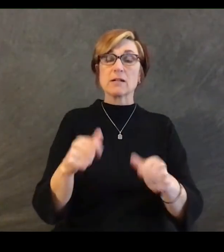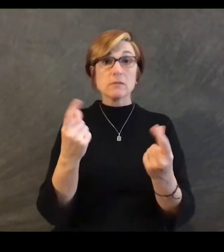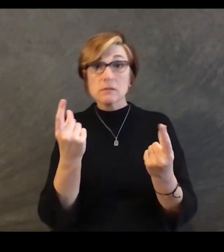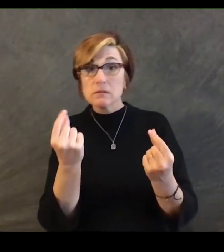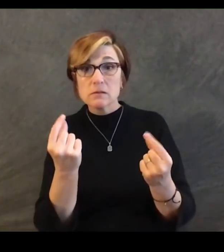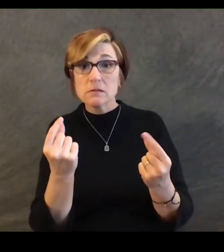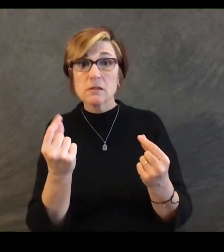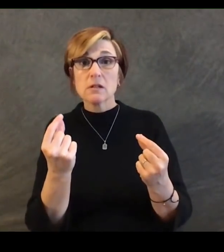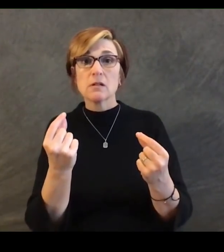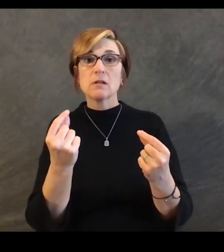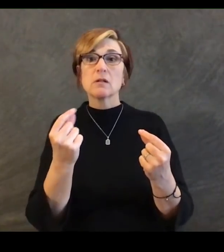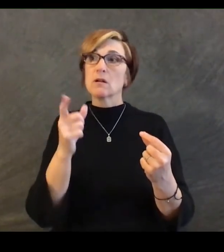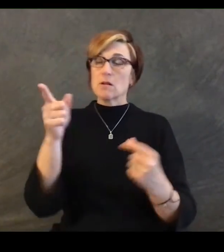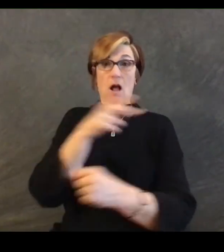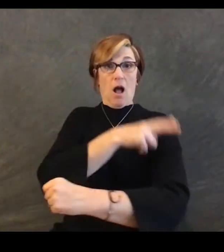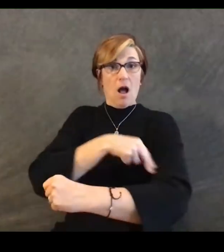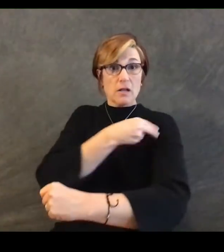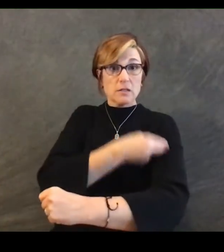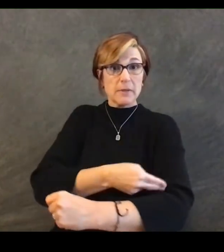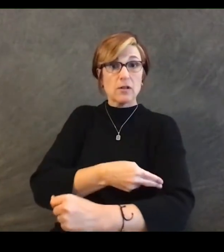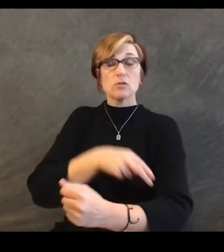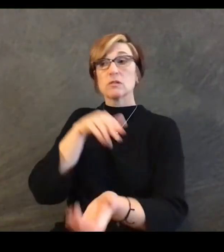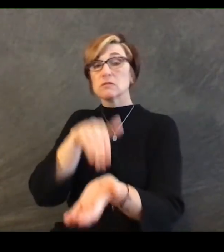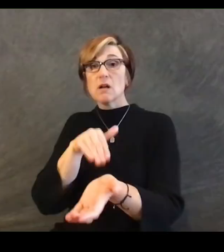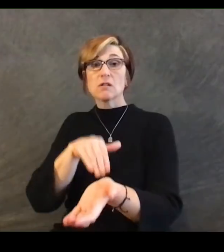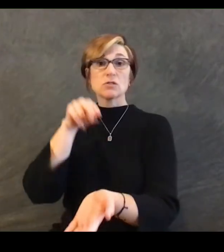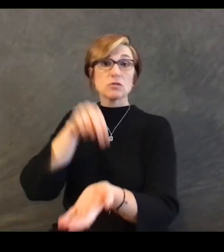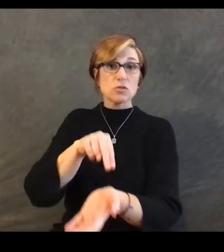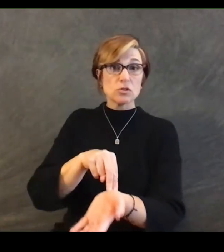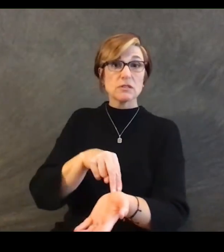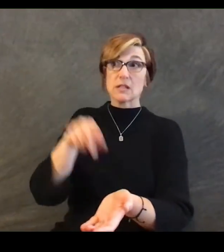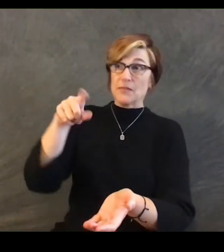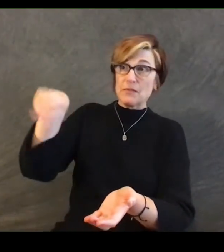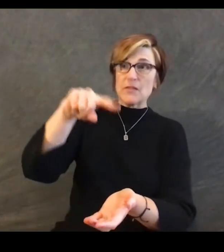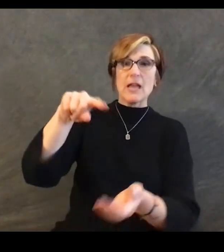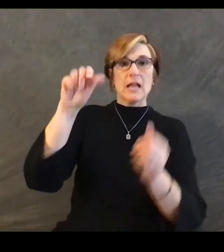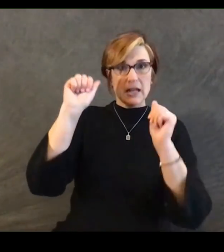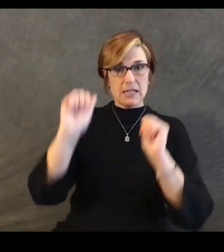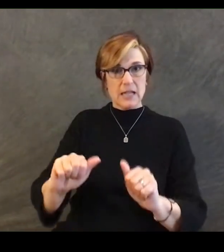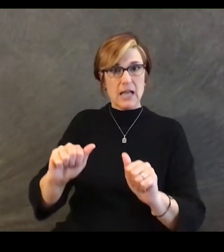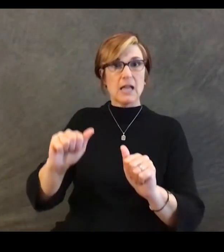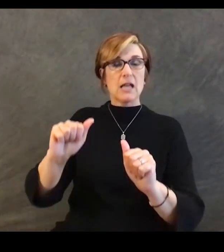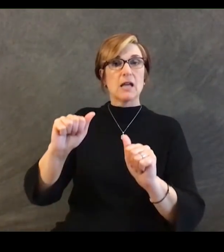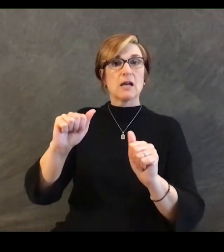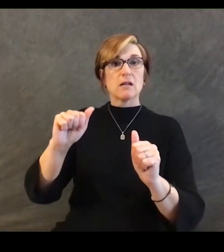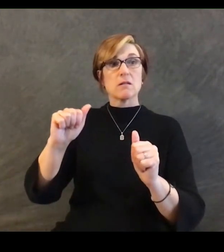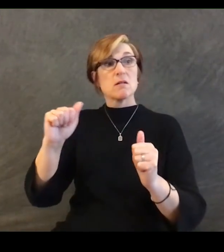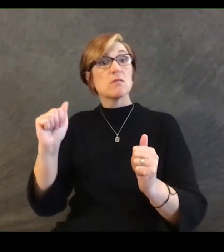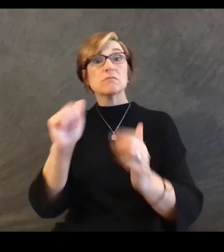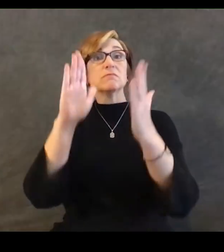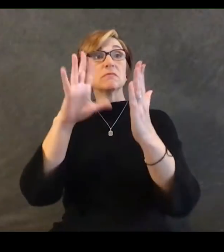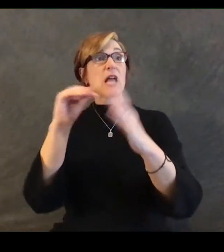capacity to meet this moment is put into practice the presidents of coronavirus